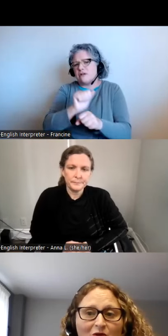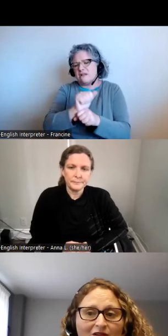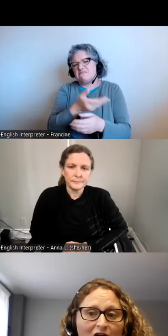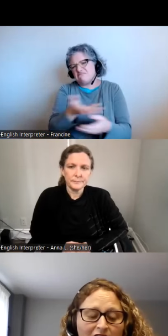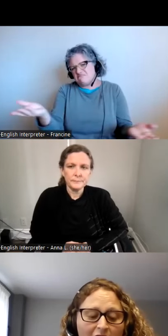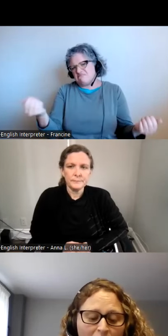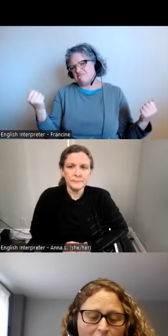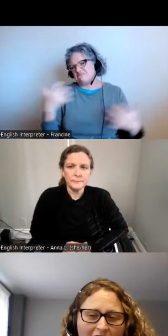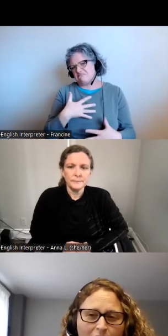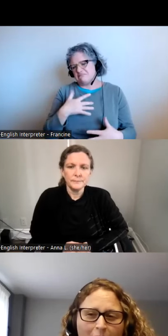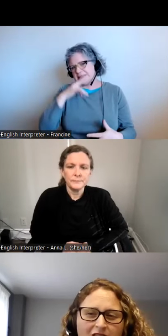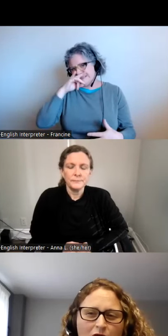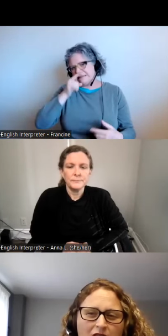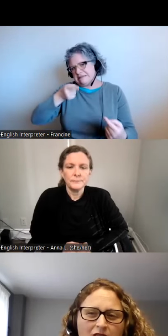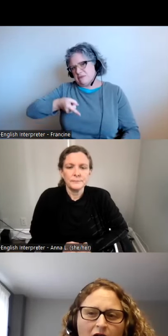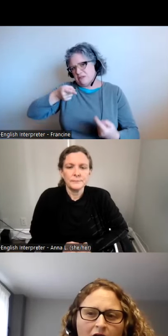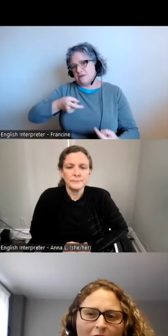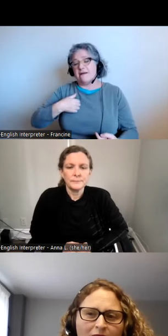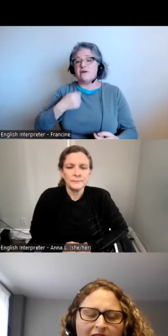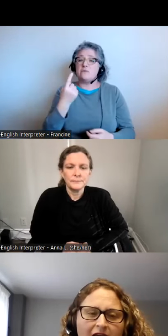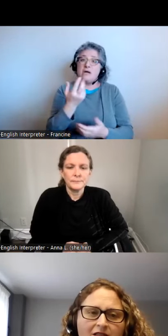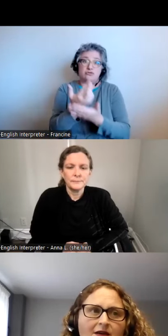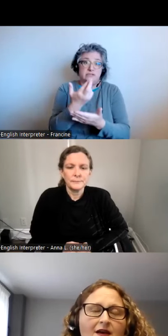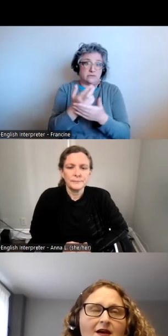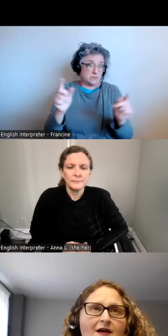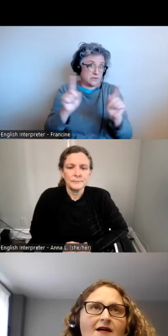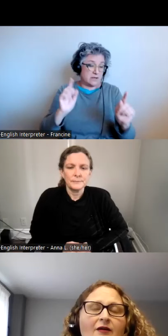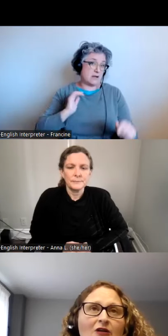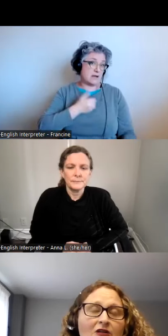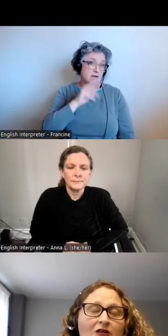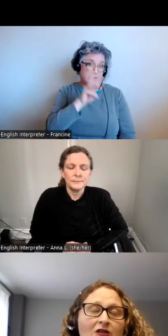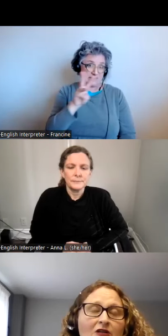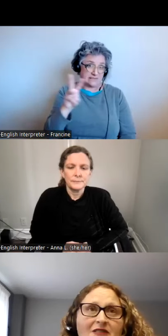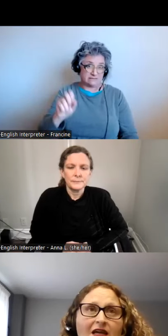to you. » Allison Boyce: It's unfortunate that kids do experience that, but it's very